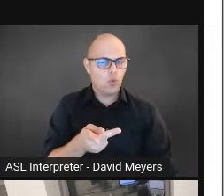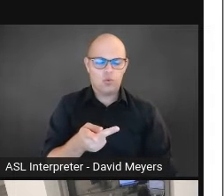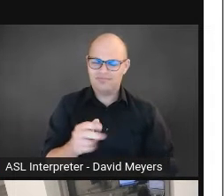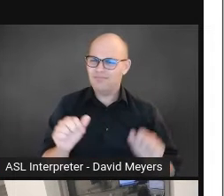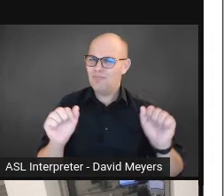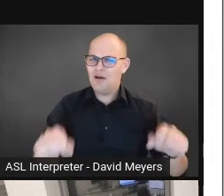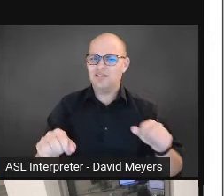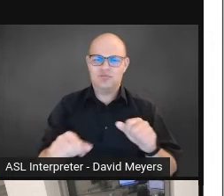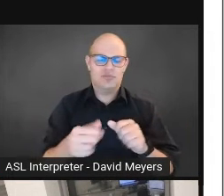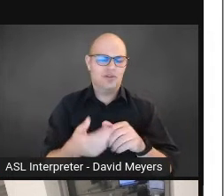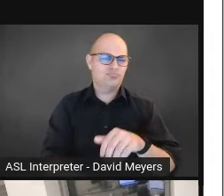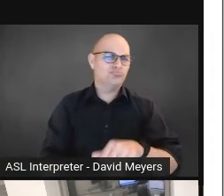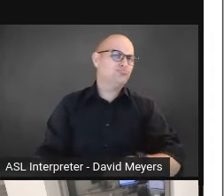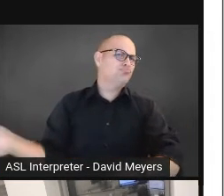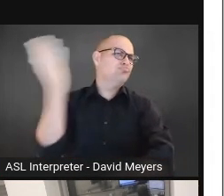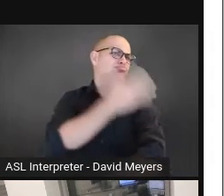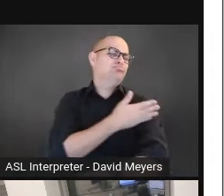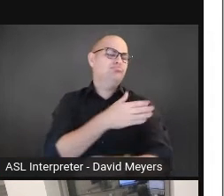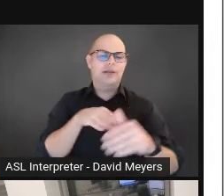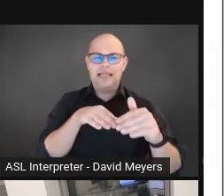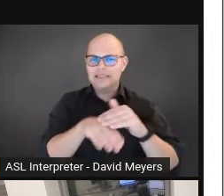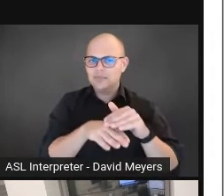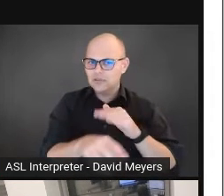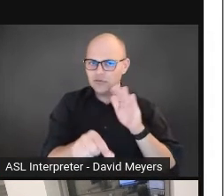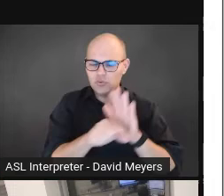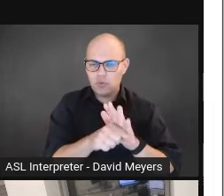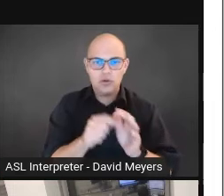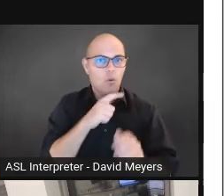and avoid lawsuits without resulting to rebuilding website entirely.